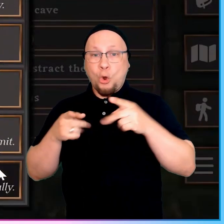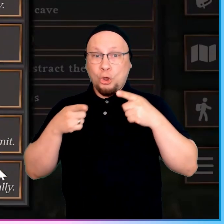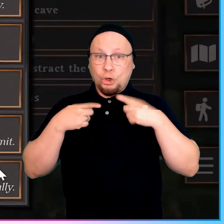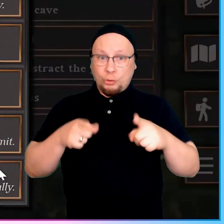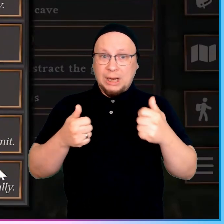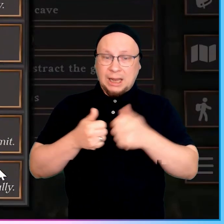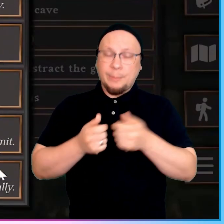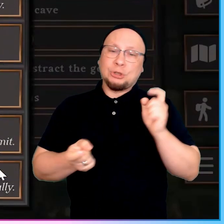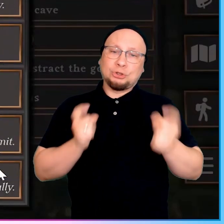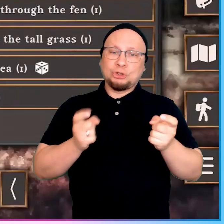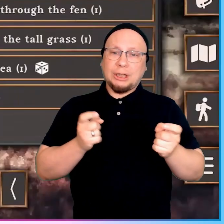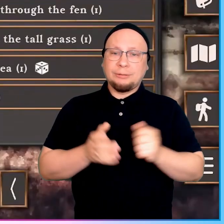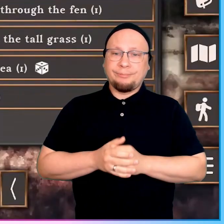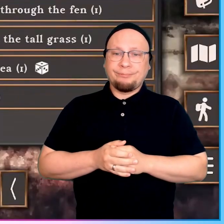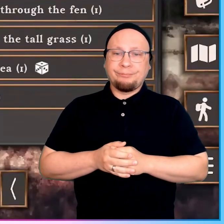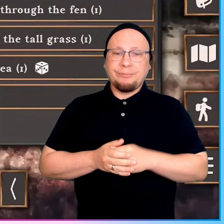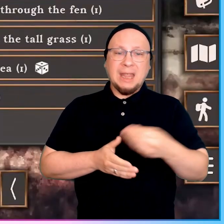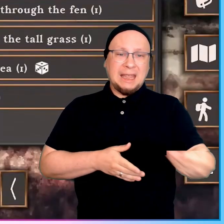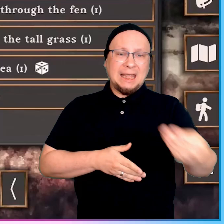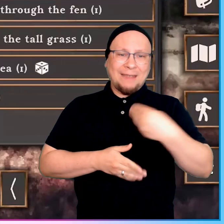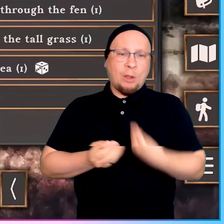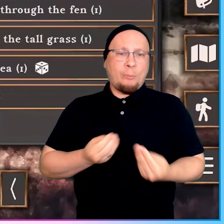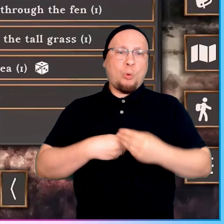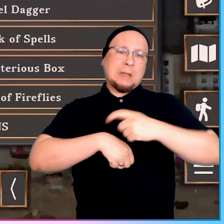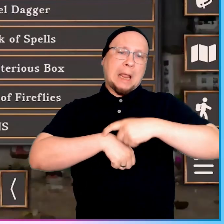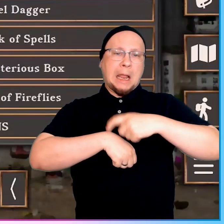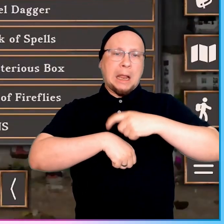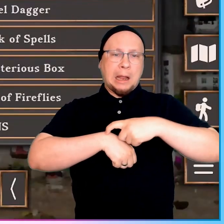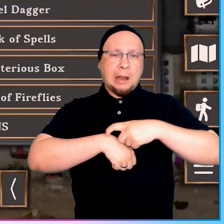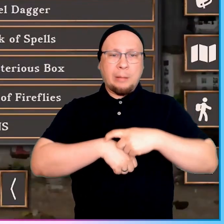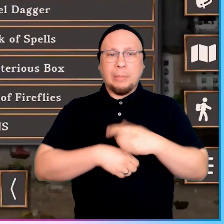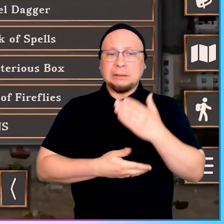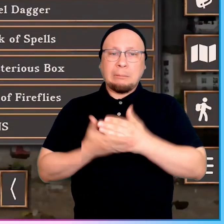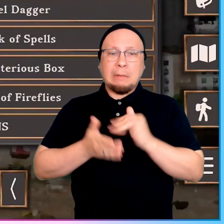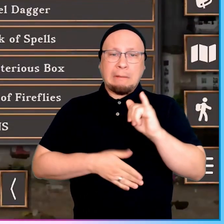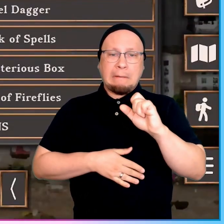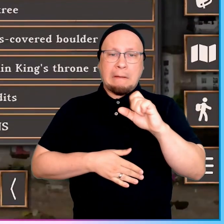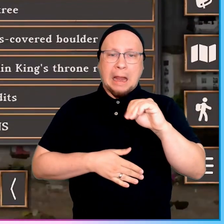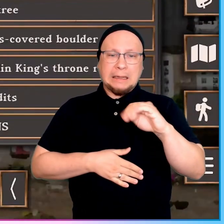You can grant more in game time, conjure items, teleport,